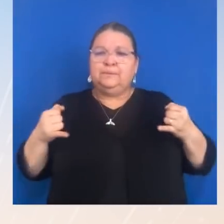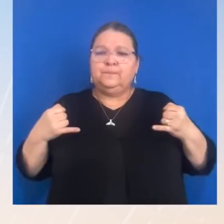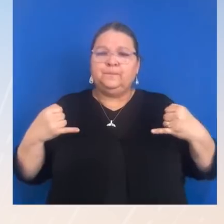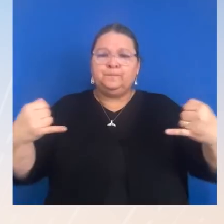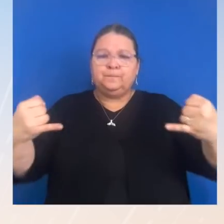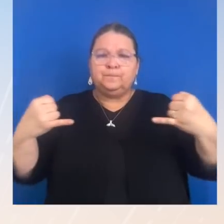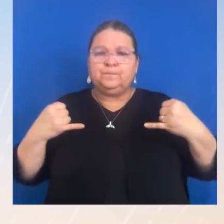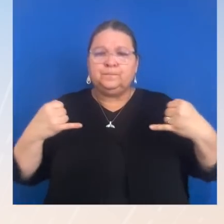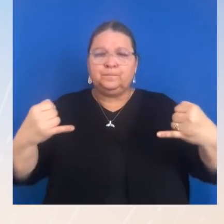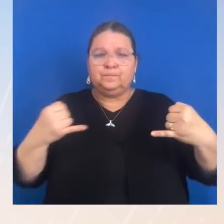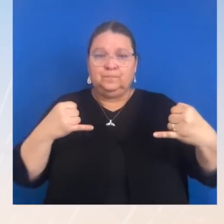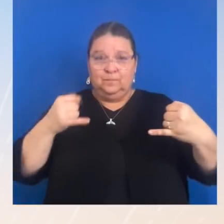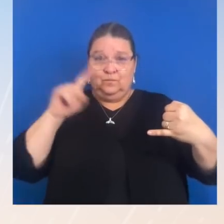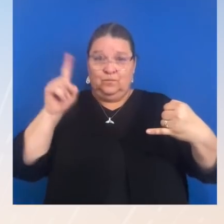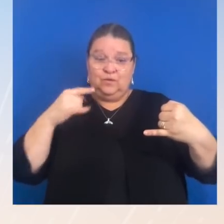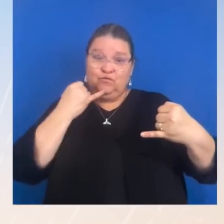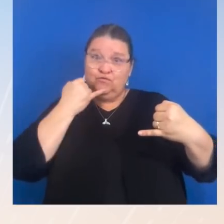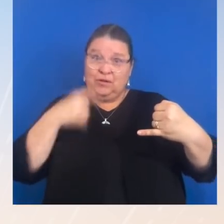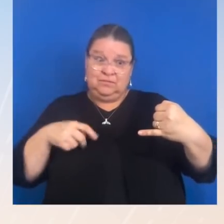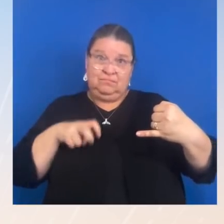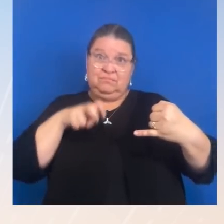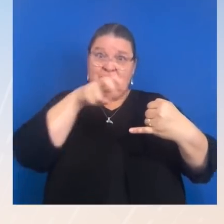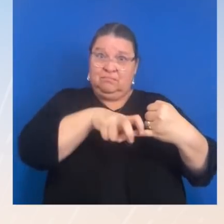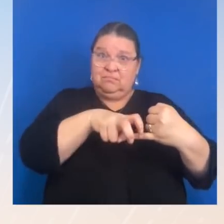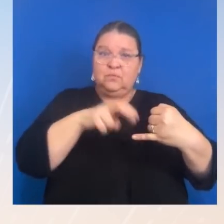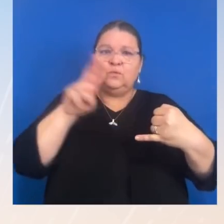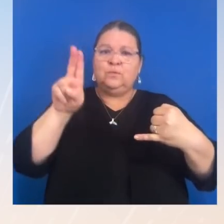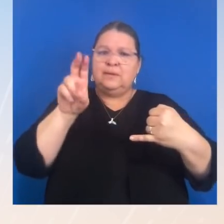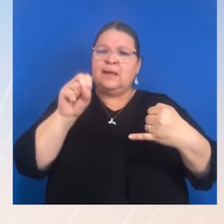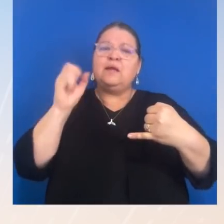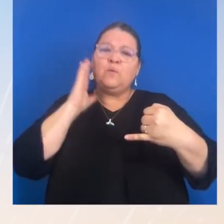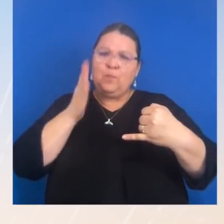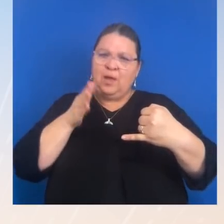Ms. Psaki: I'm not going to get into red lines from here, Peter. What I would tell you is that